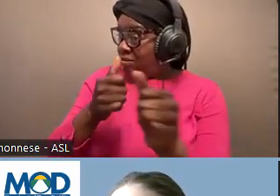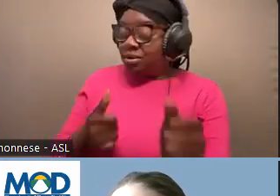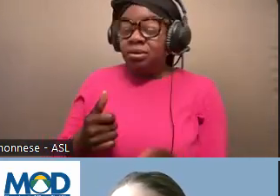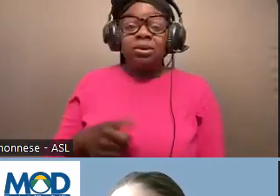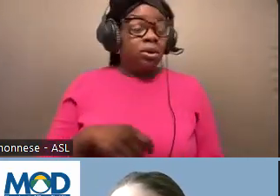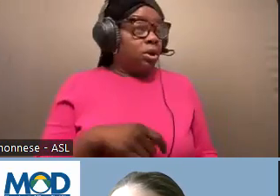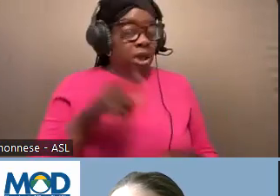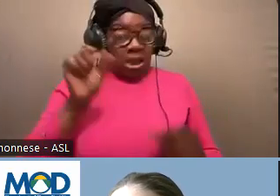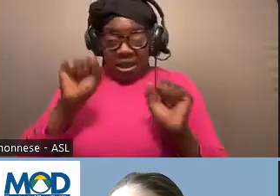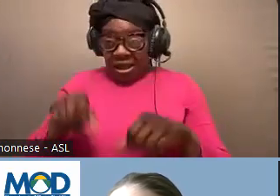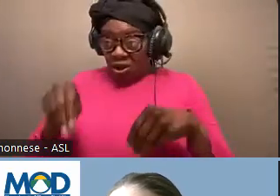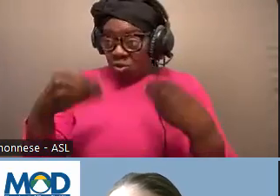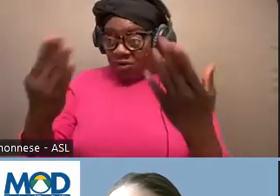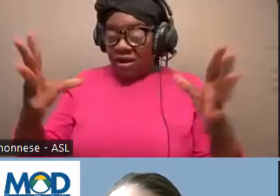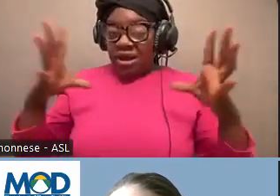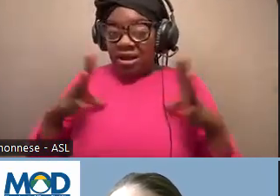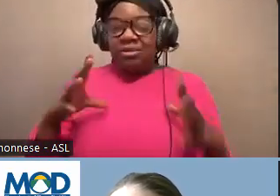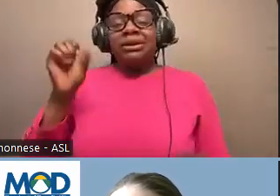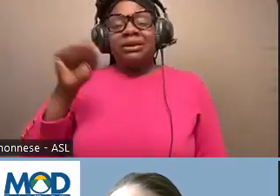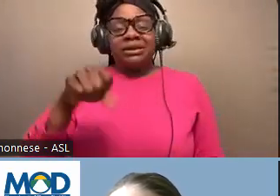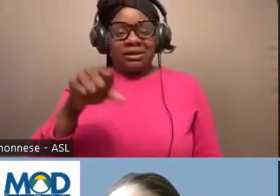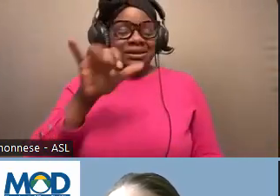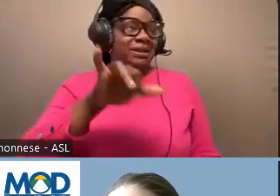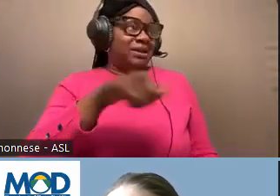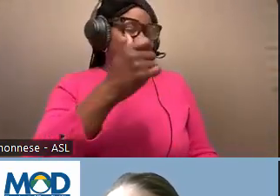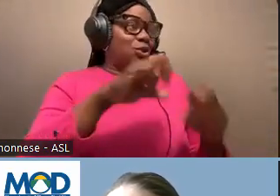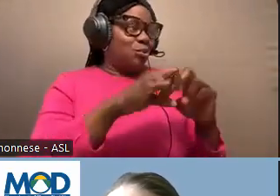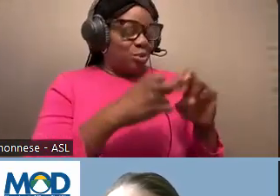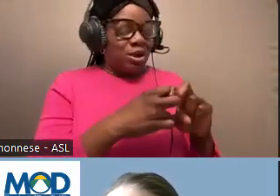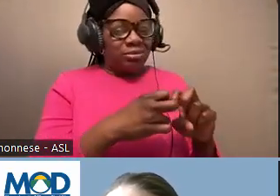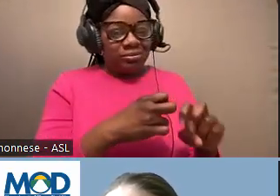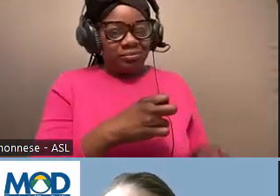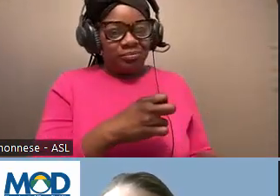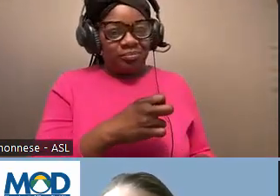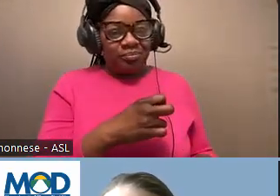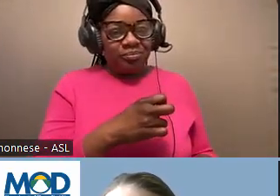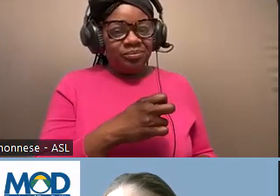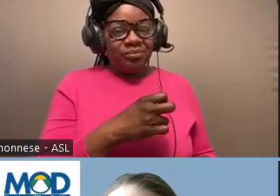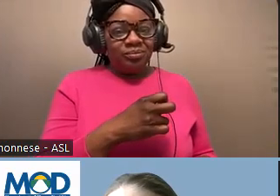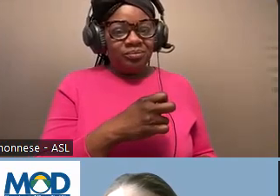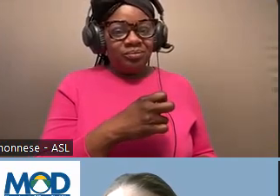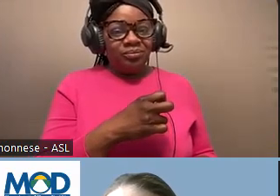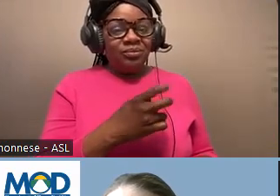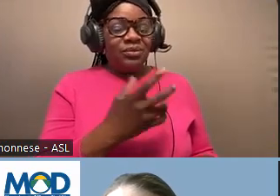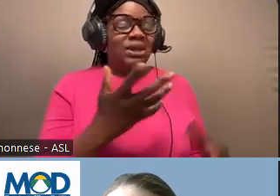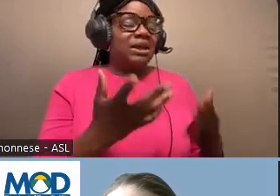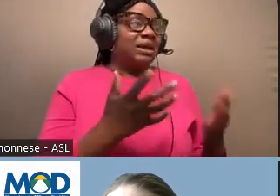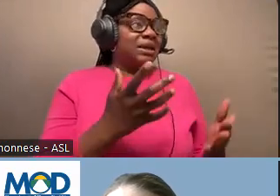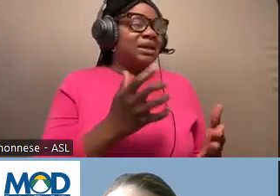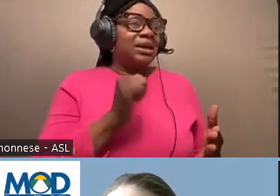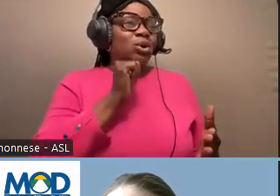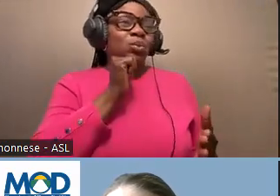Yes, that's another issue. So since it wasn't reasonable accommodation